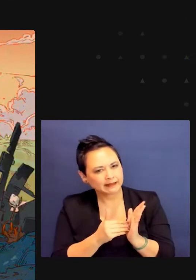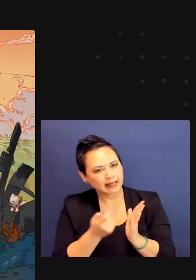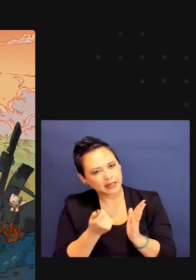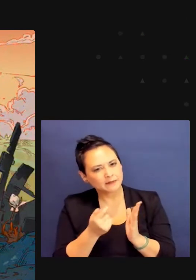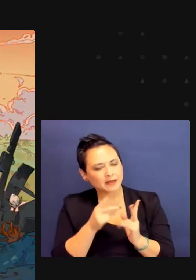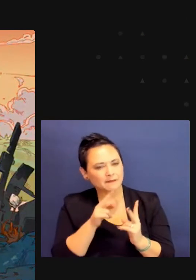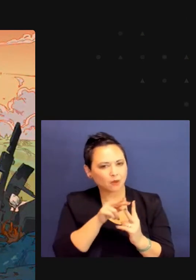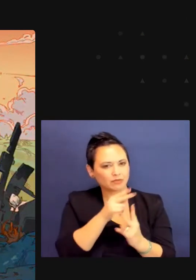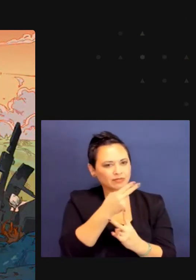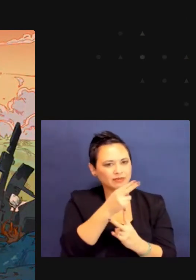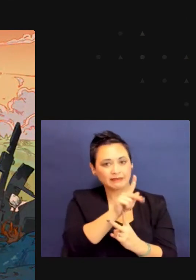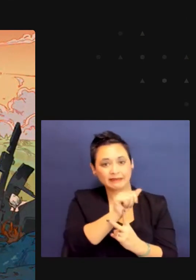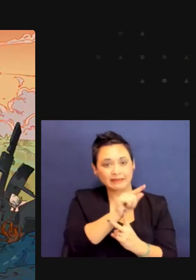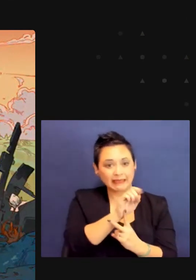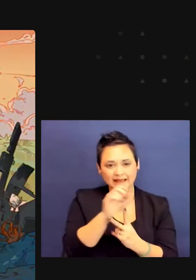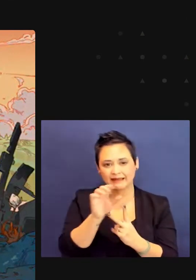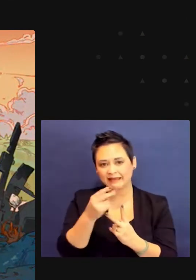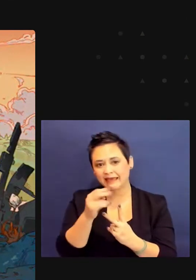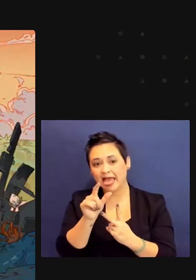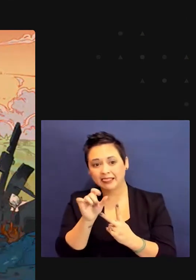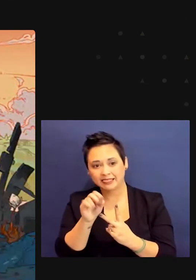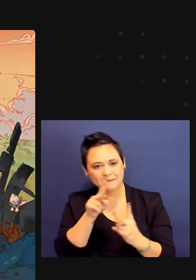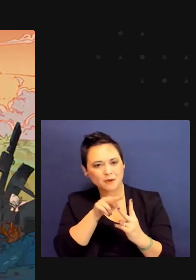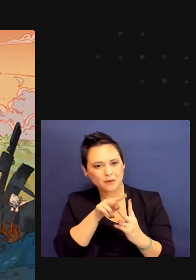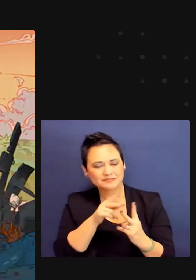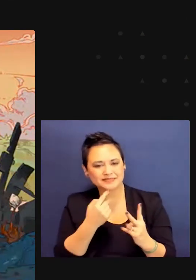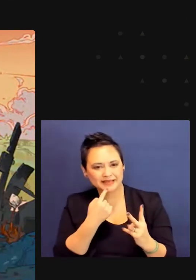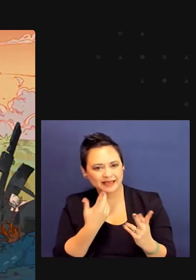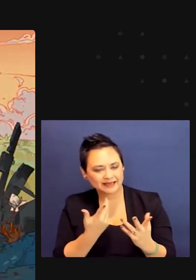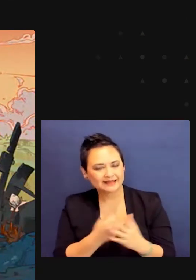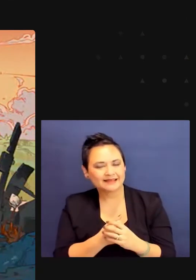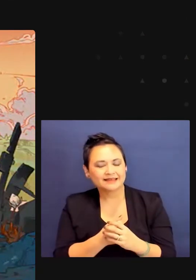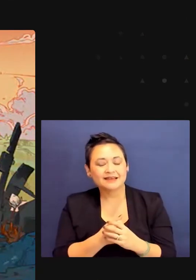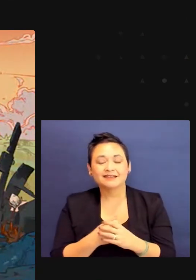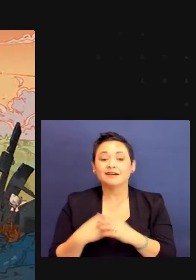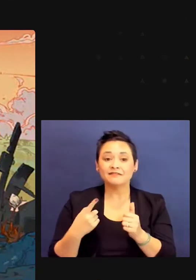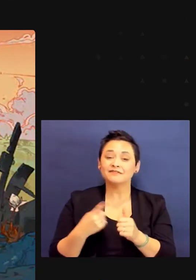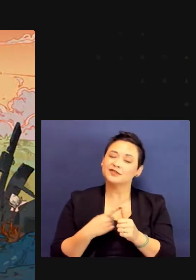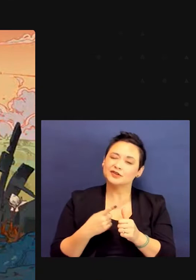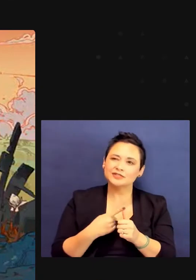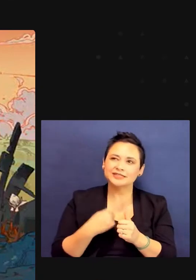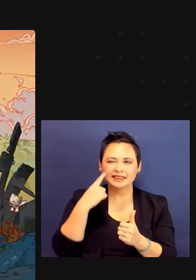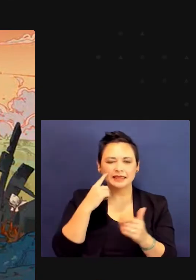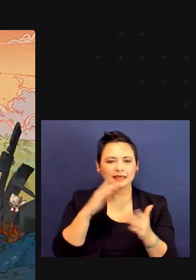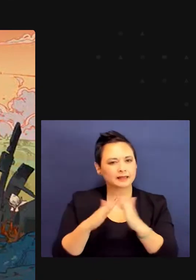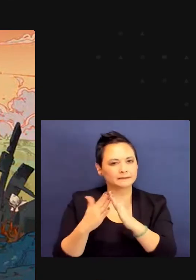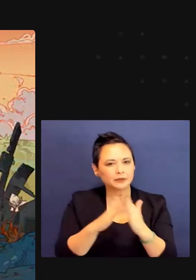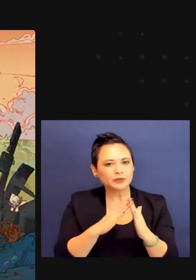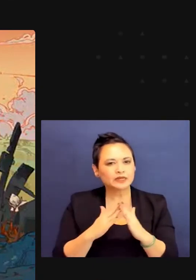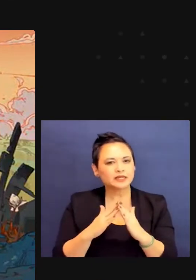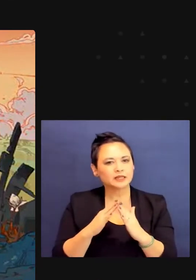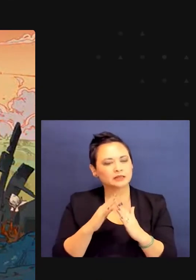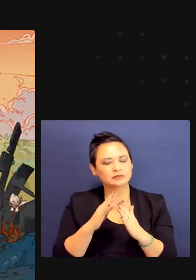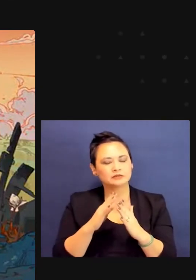But first, I just, I think these communities are so important for the sense of belonging for the employees themselves, right?